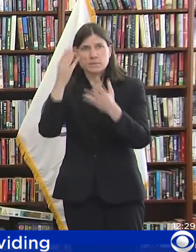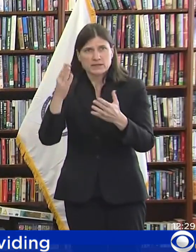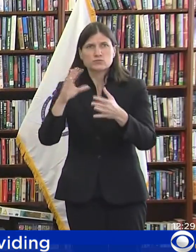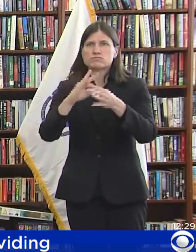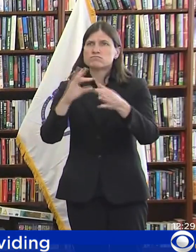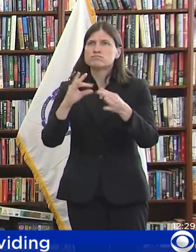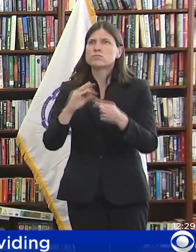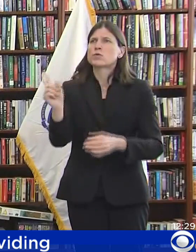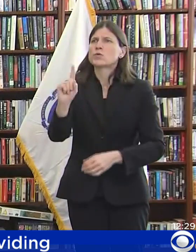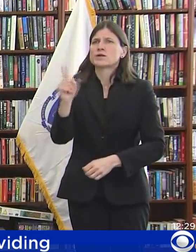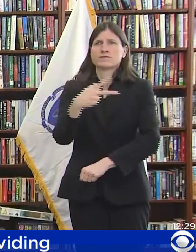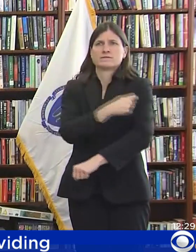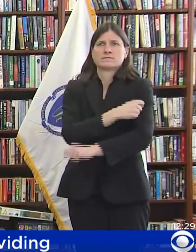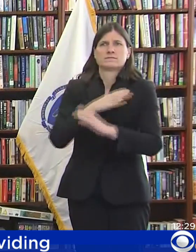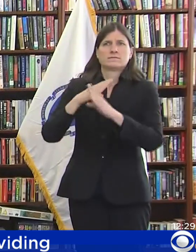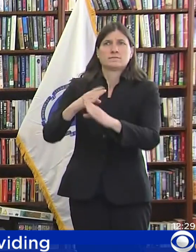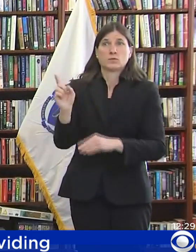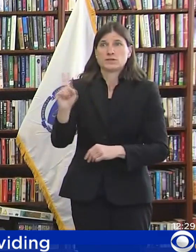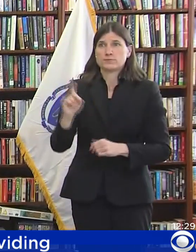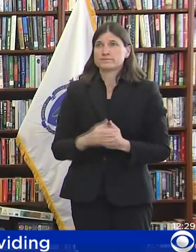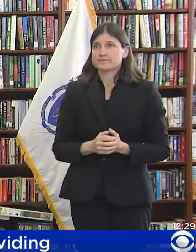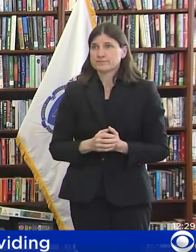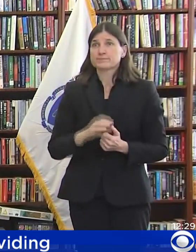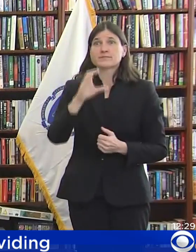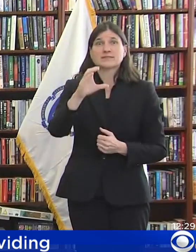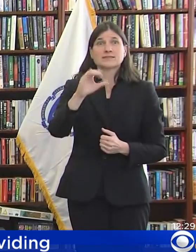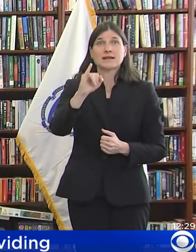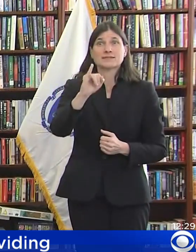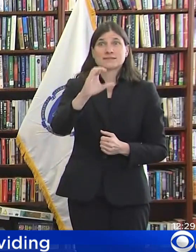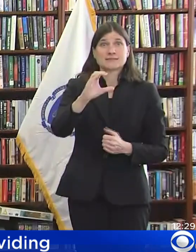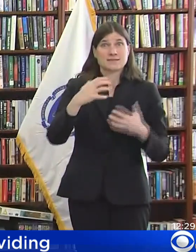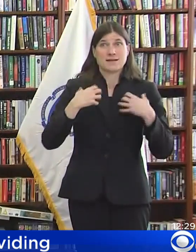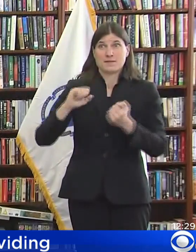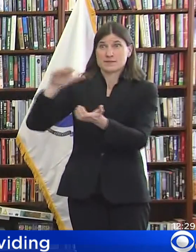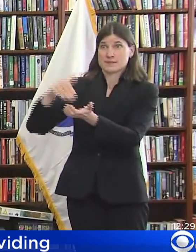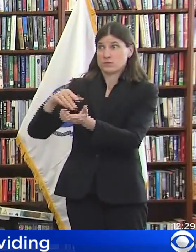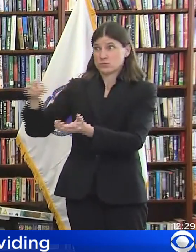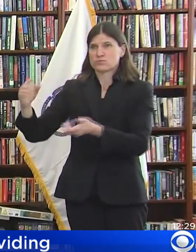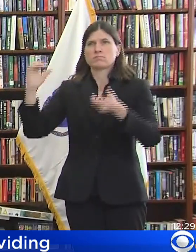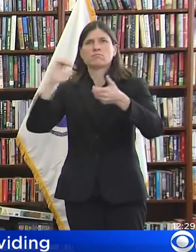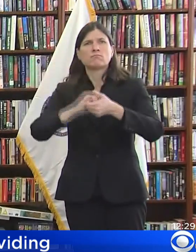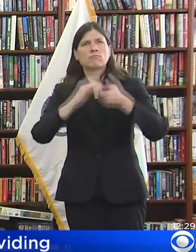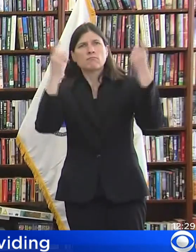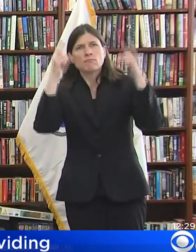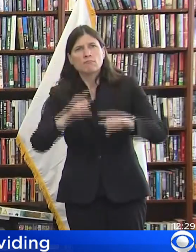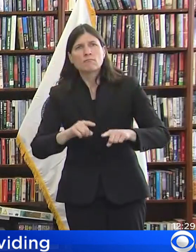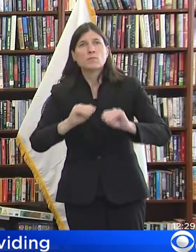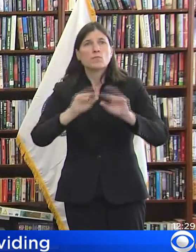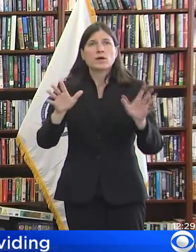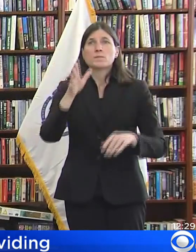COVID VACCINE WEBSITE, AT MASS.GOV/COVIDCIC HEALTH'S WEBSITE, CICHEALTH.COM/VACCINES. CIC HEALTH WILL OPERATE THIS SITE AT THE WOMEN'S HOSPITAL AS THE MEDICAL